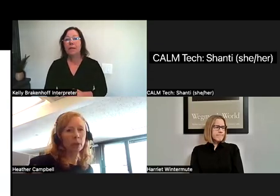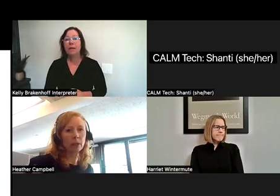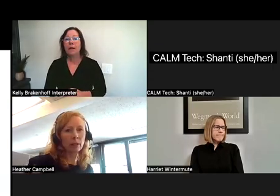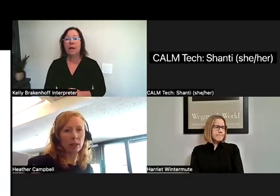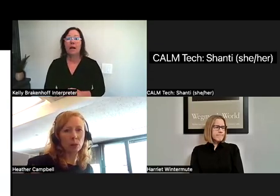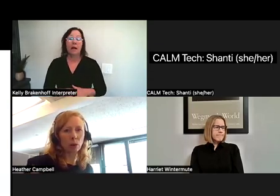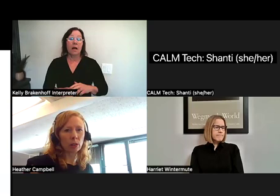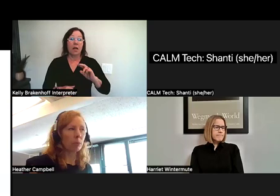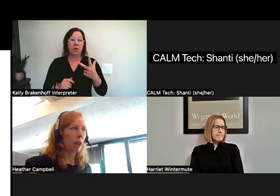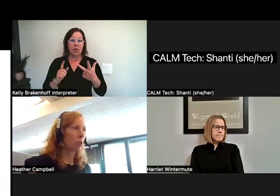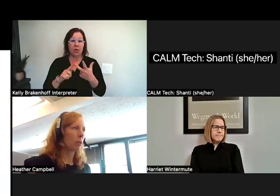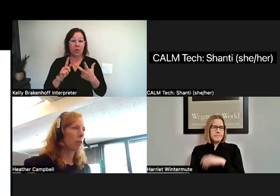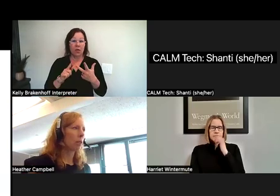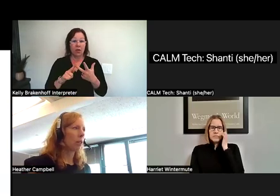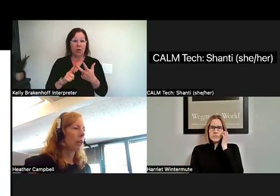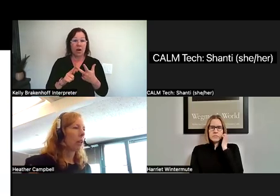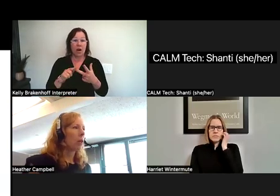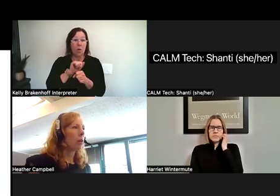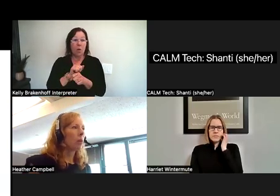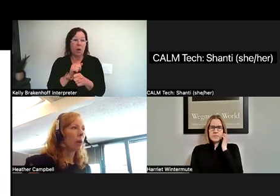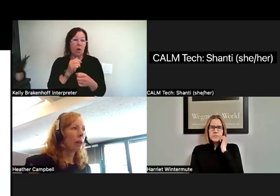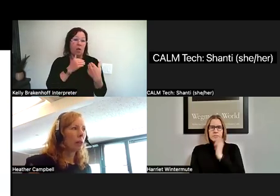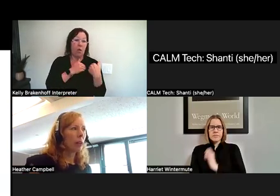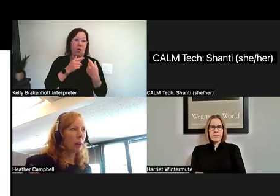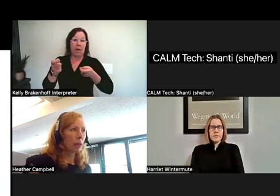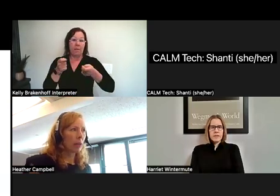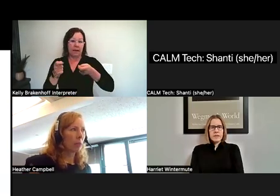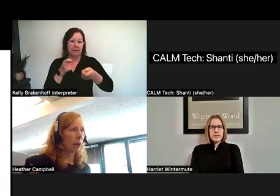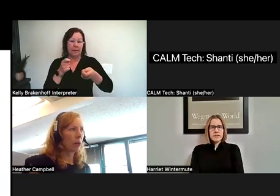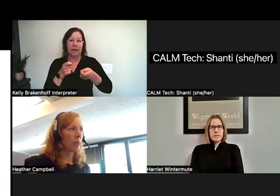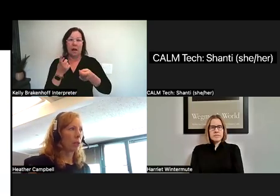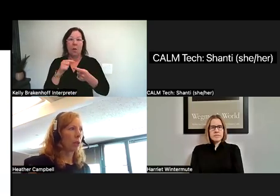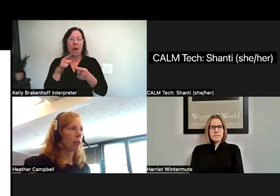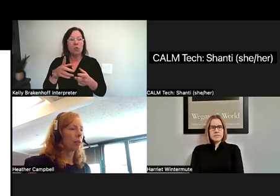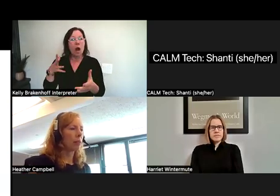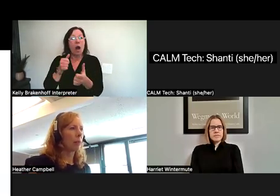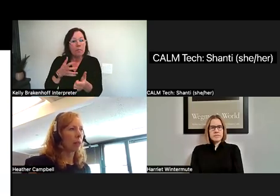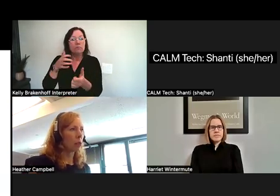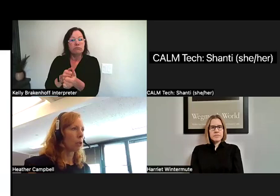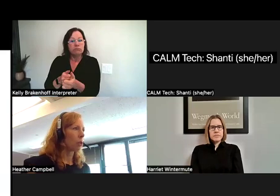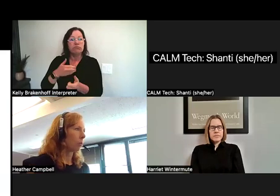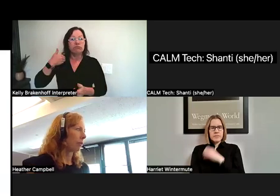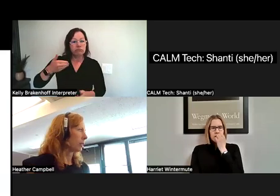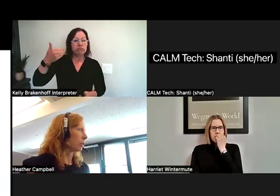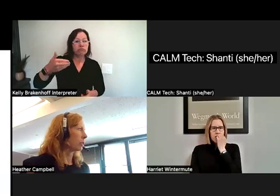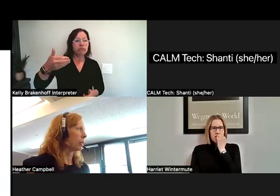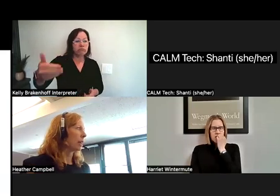reason is workload management. With a regularly updated priority matrix managers. Supervisors